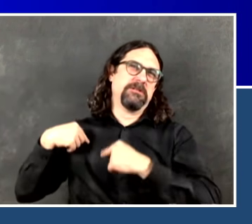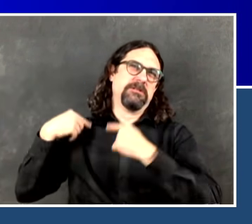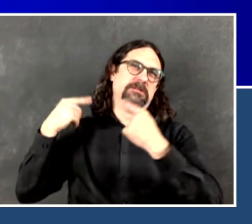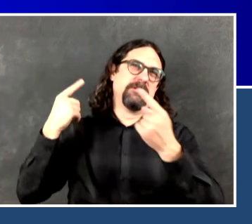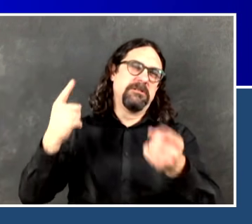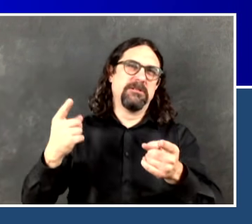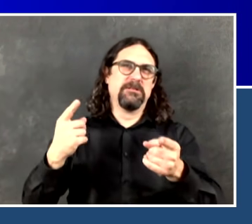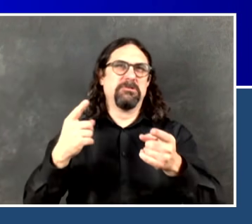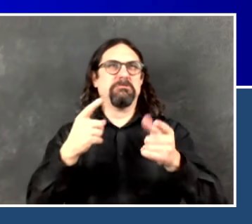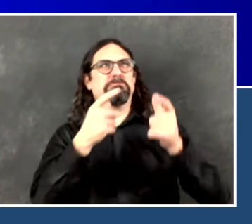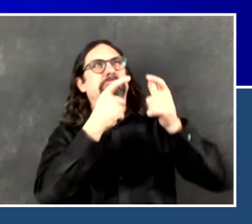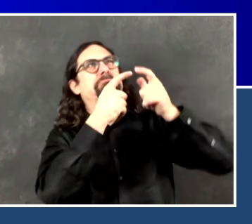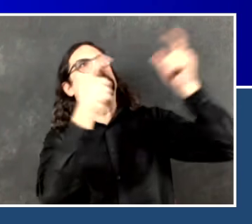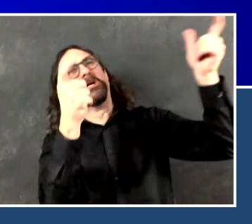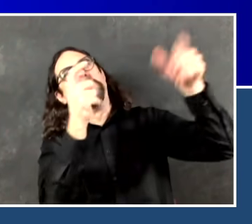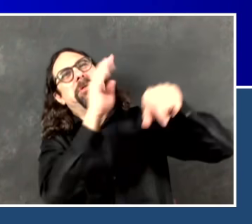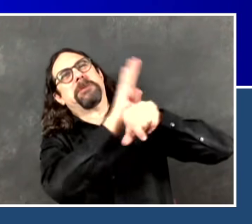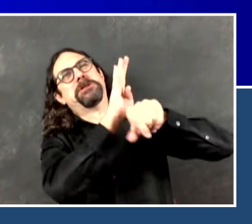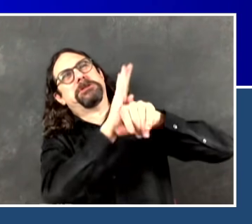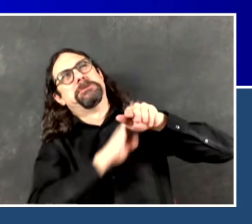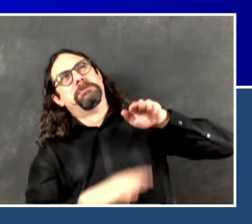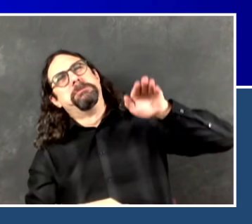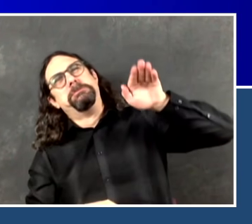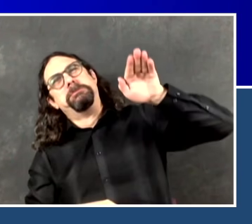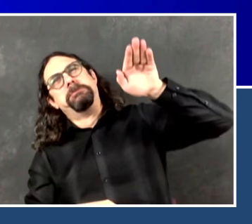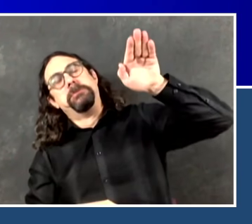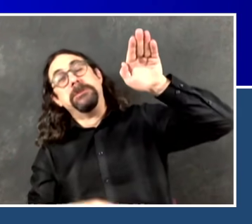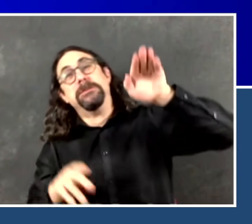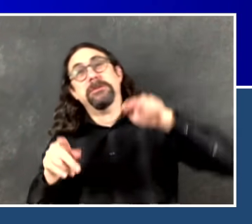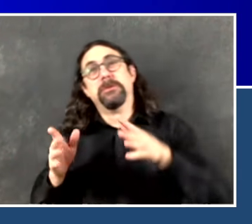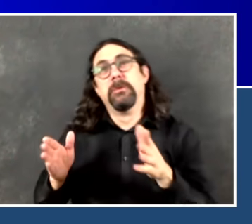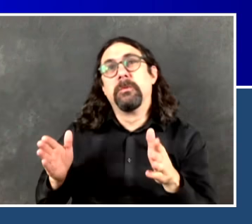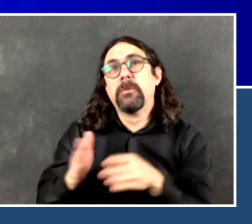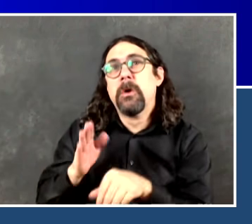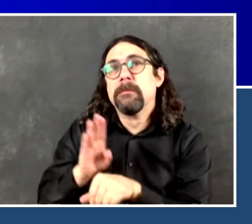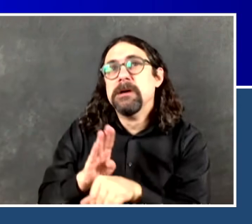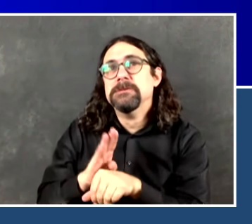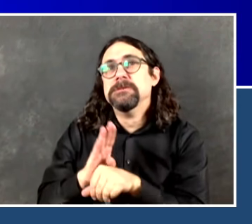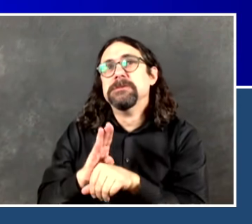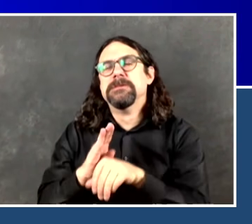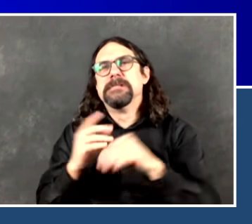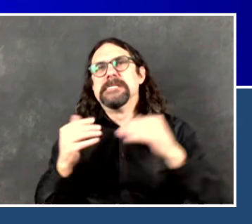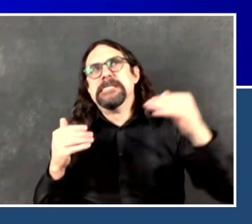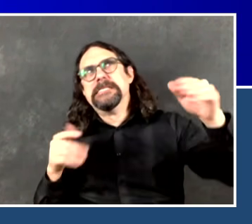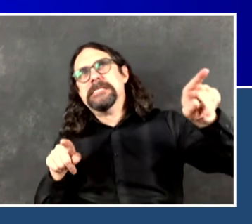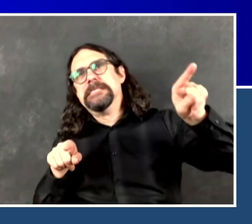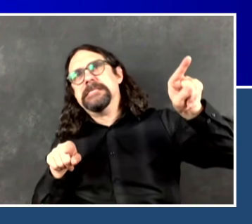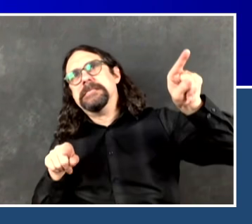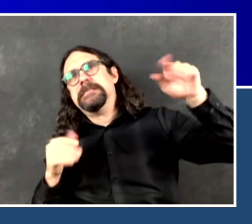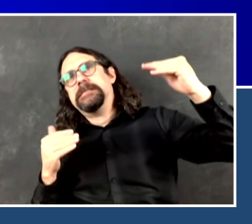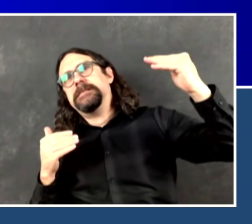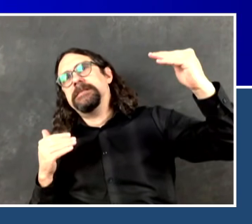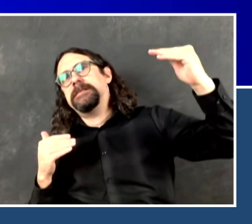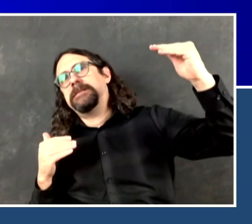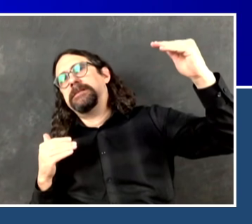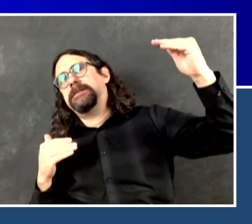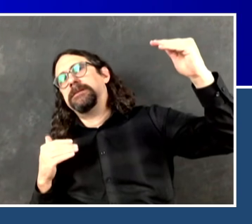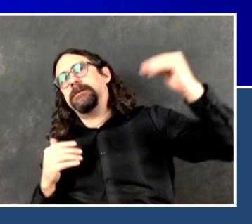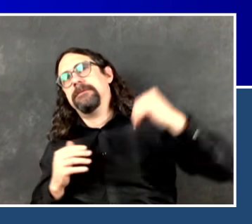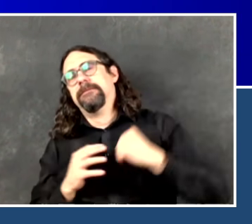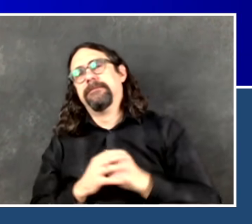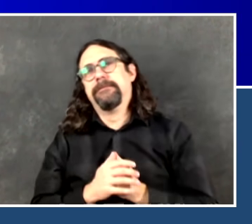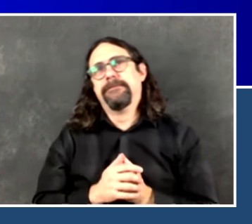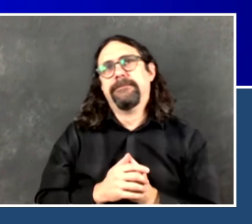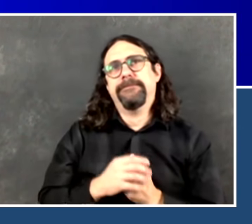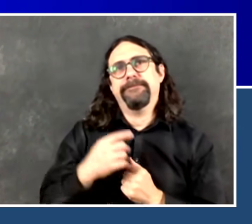FOCUS IS ON